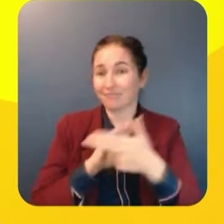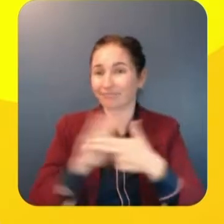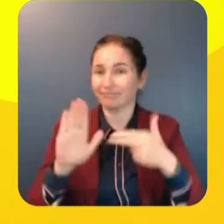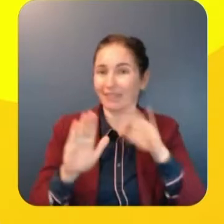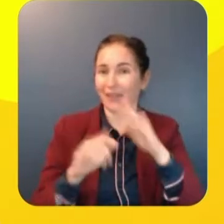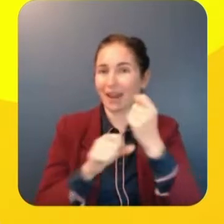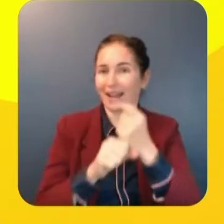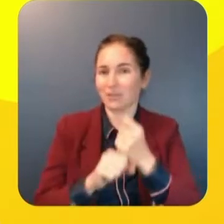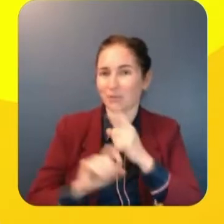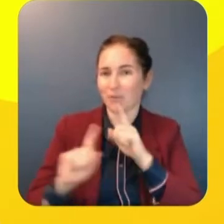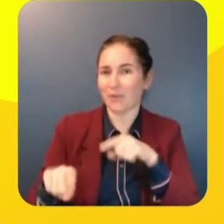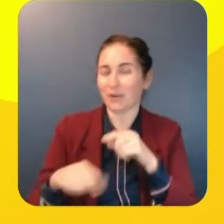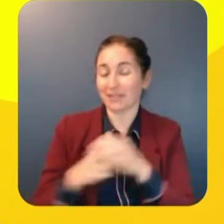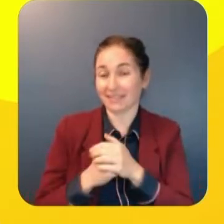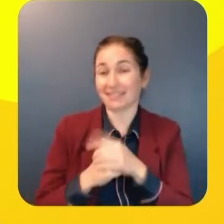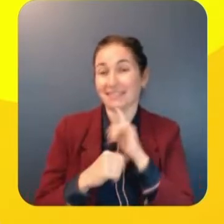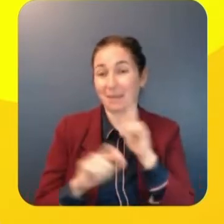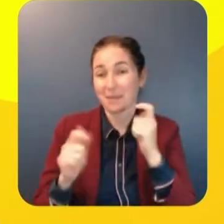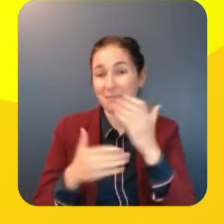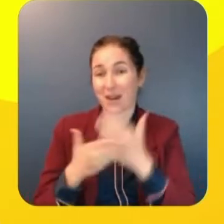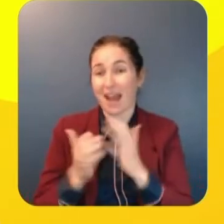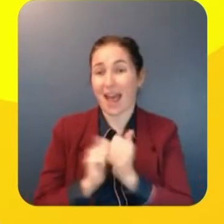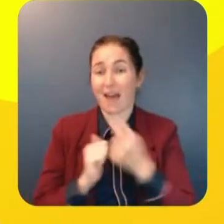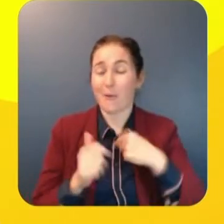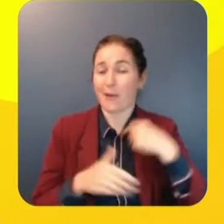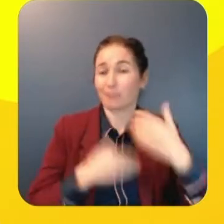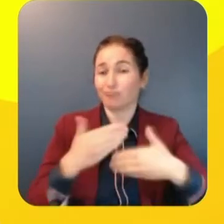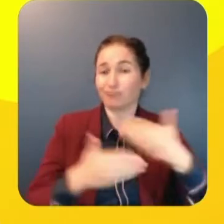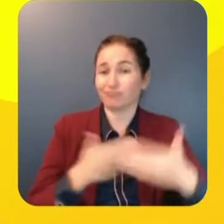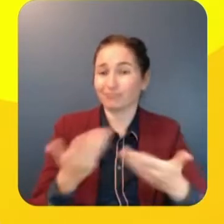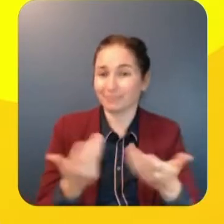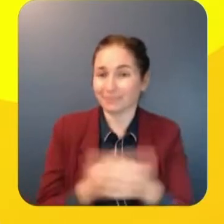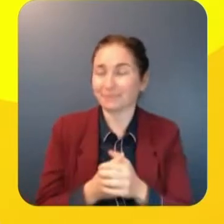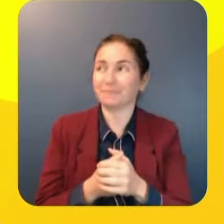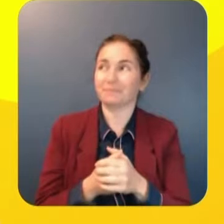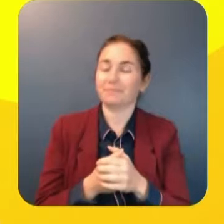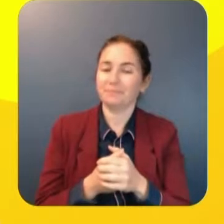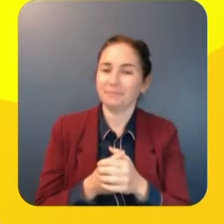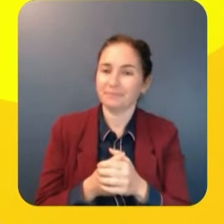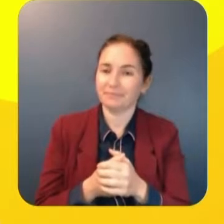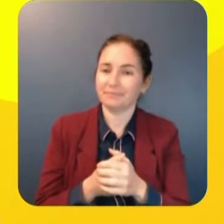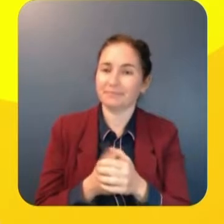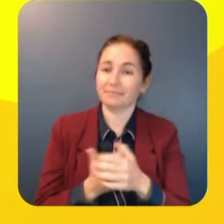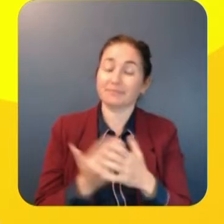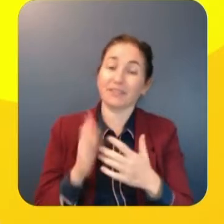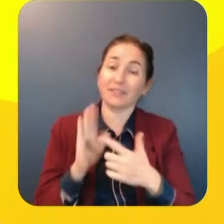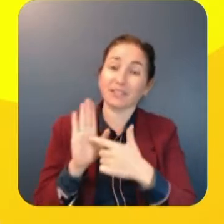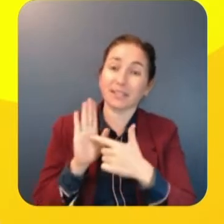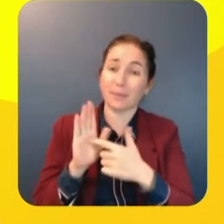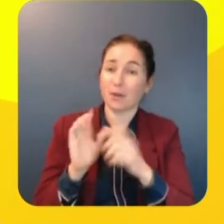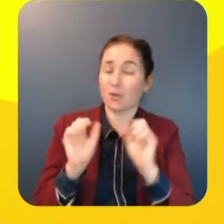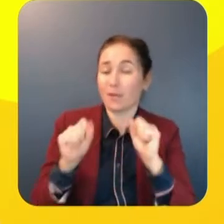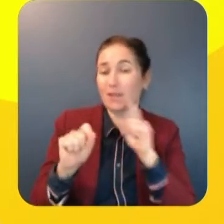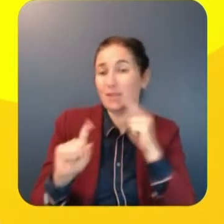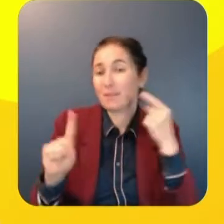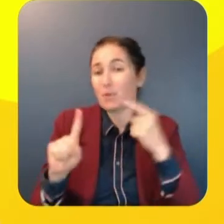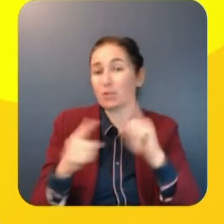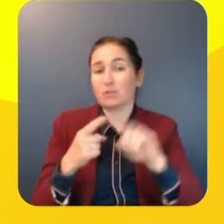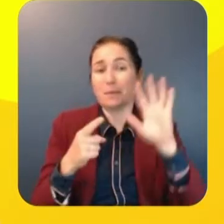It was a really big part of how we live and breathe. Just for example, we can point to about 50 to 60 times